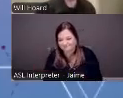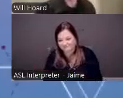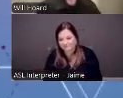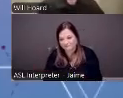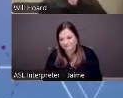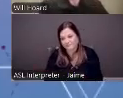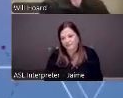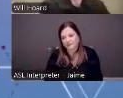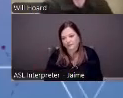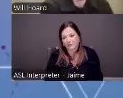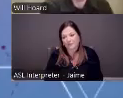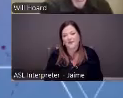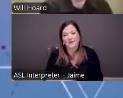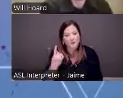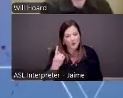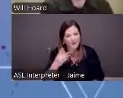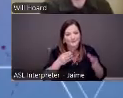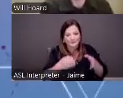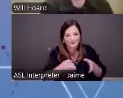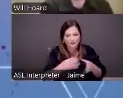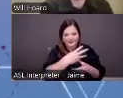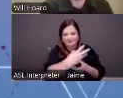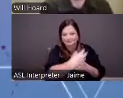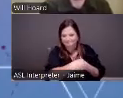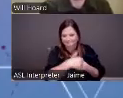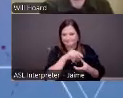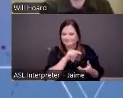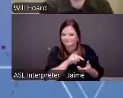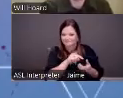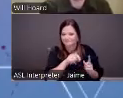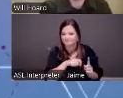I had one participant in particular who was autistic,